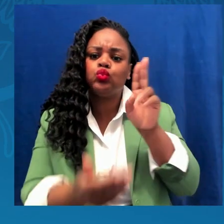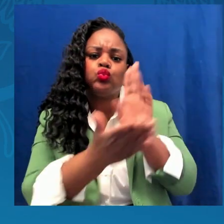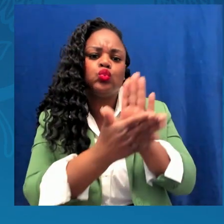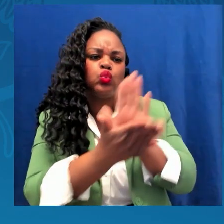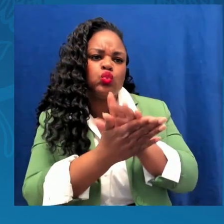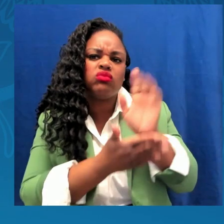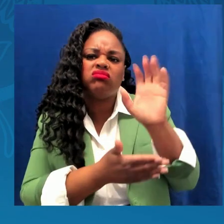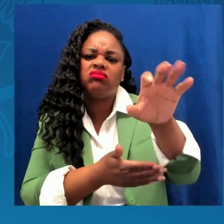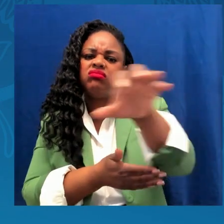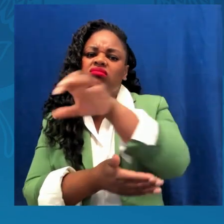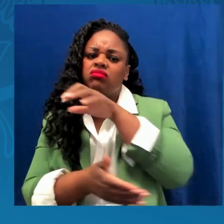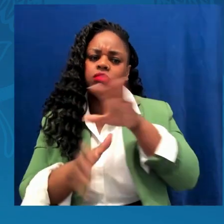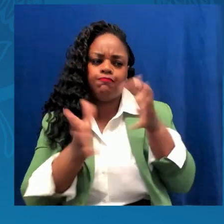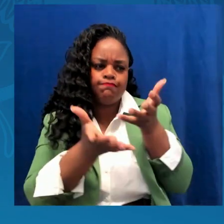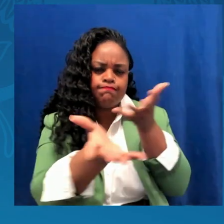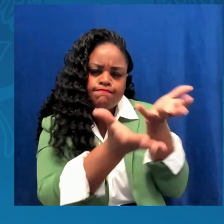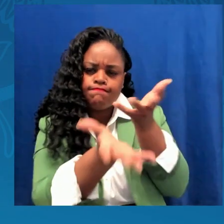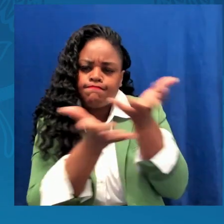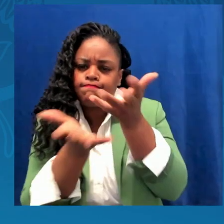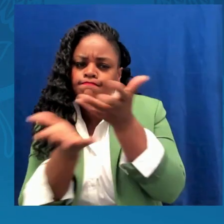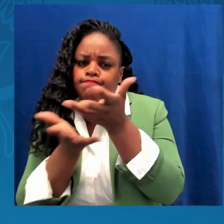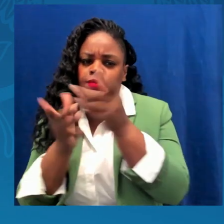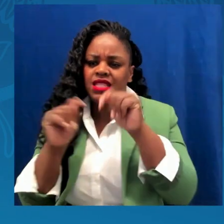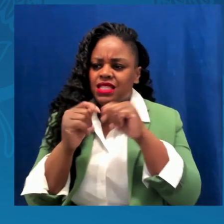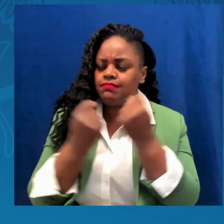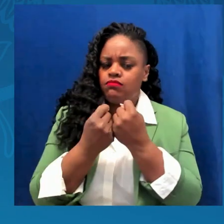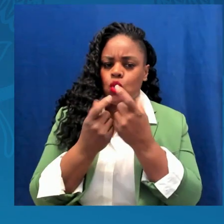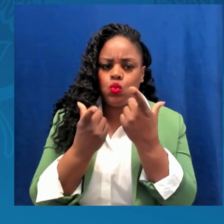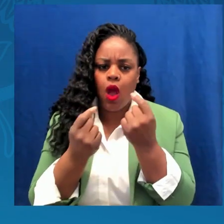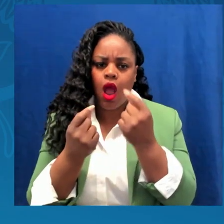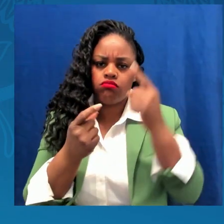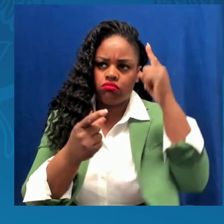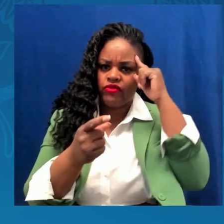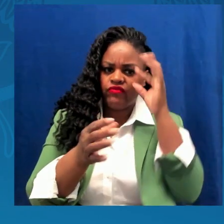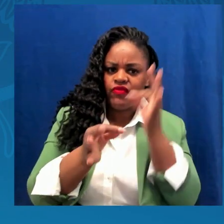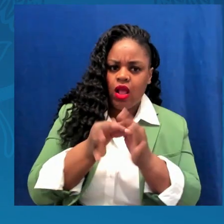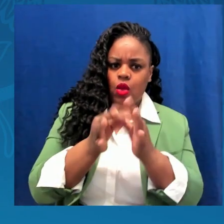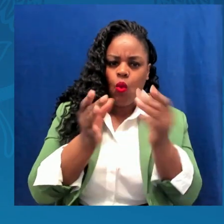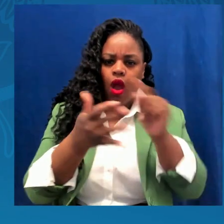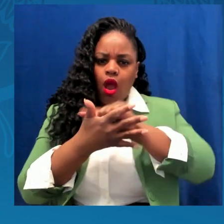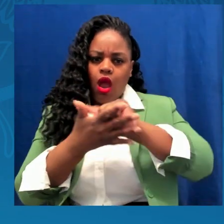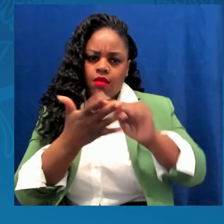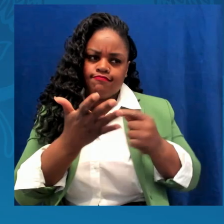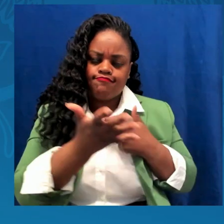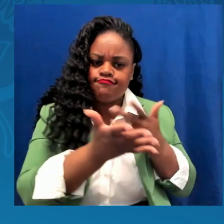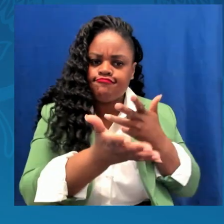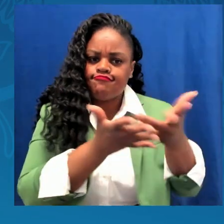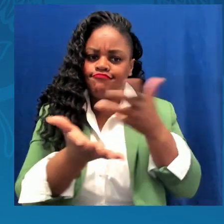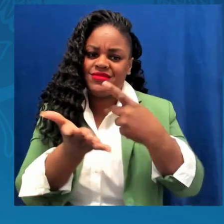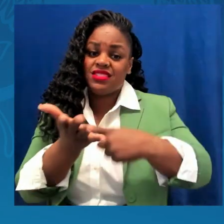territorial, Faith-Based and other organizations to discuss the threats that we are seeing against